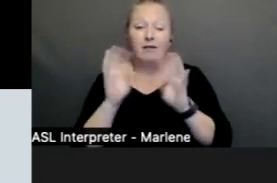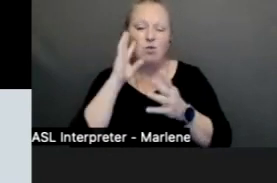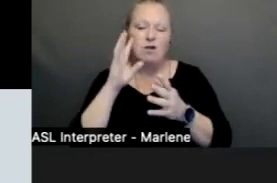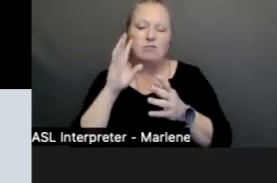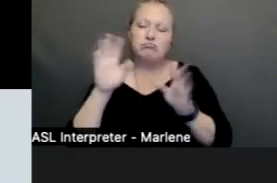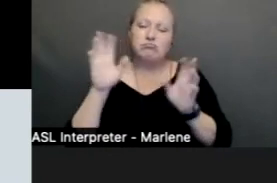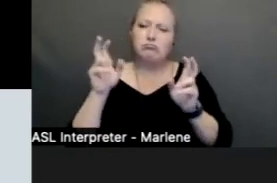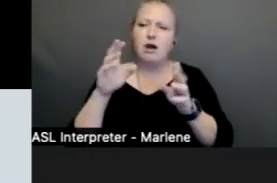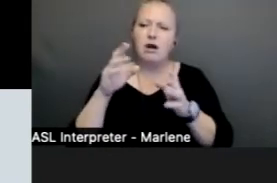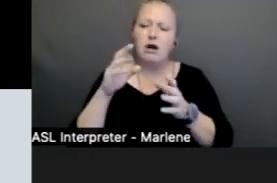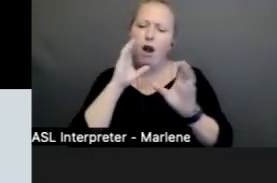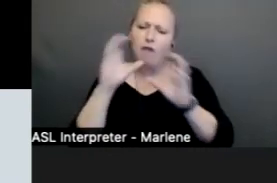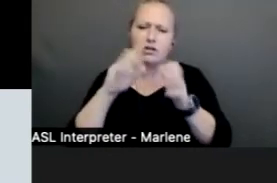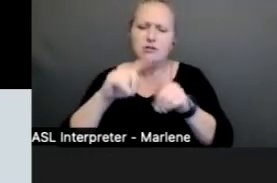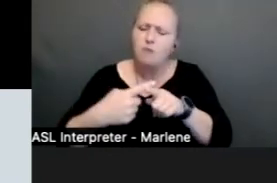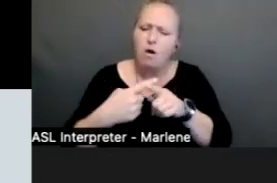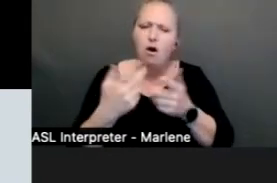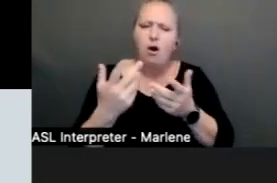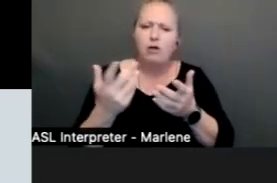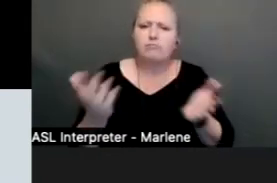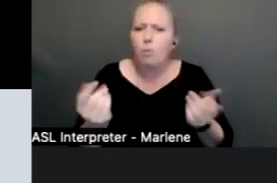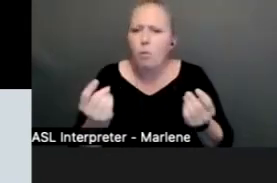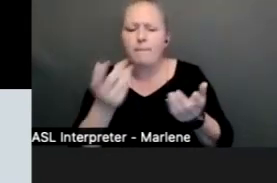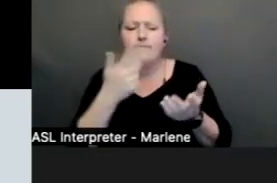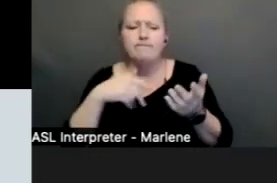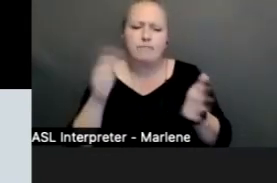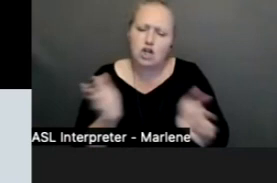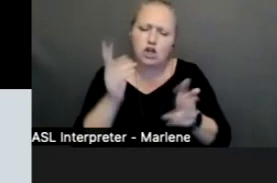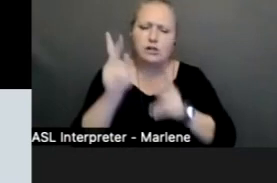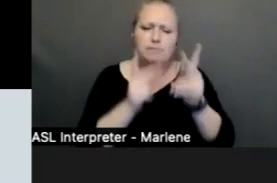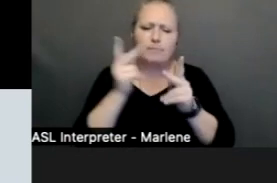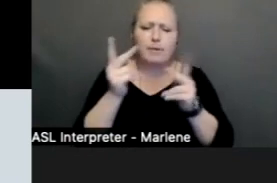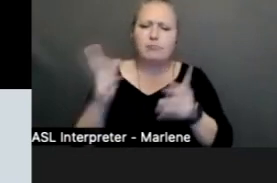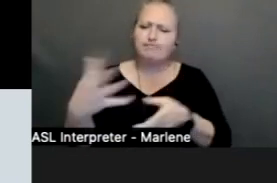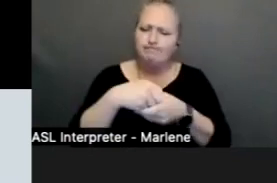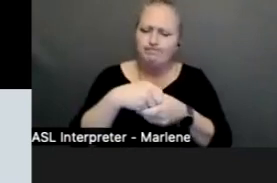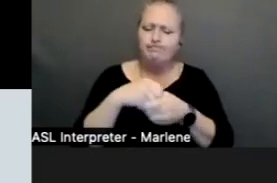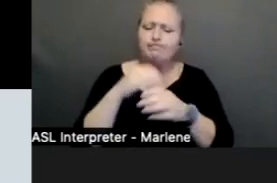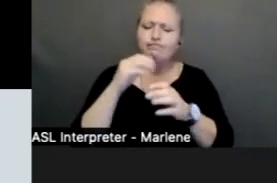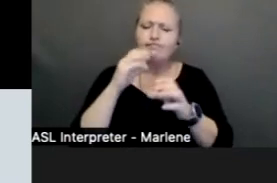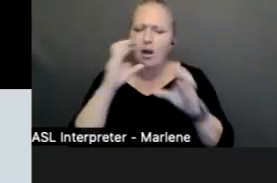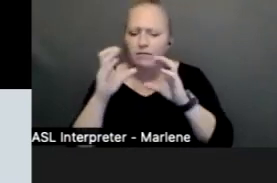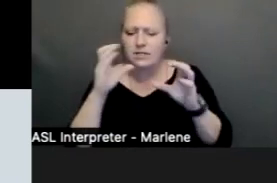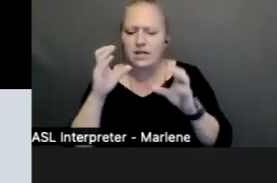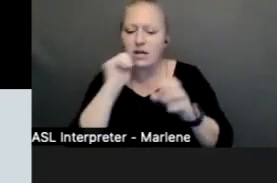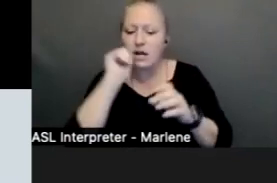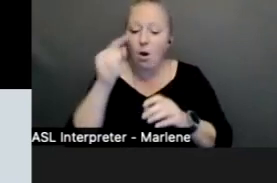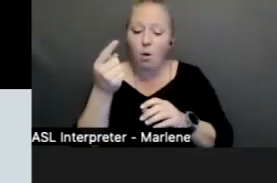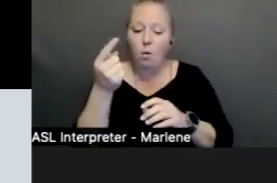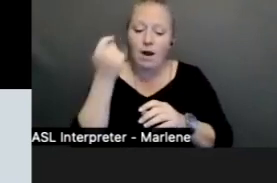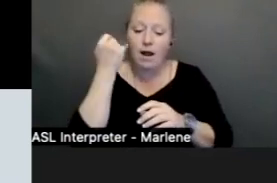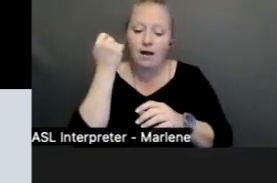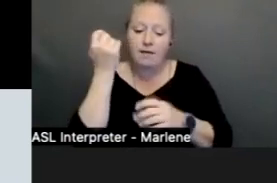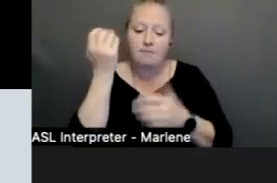And I want to encourage folks to engage in conversation, not only in in the chat,